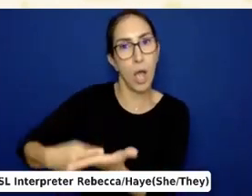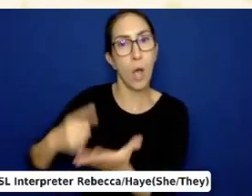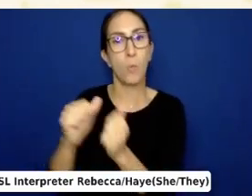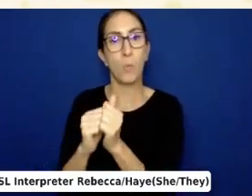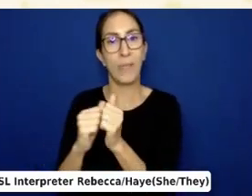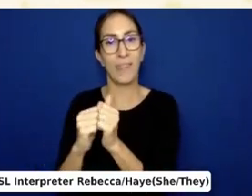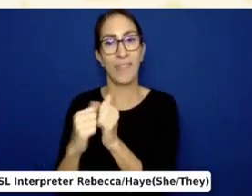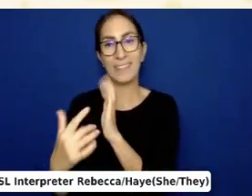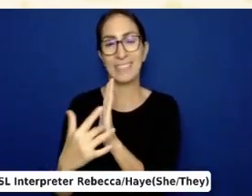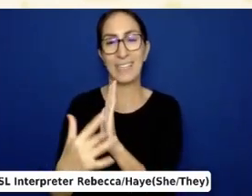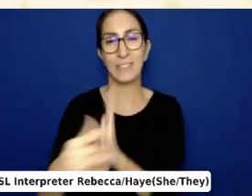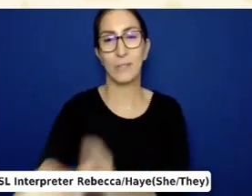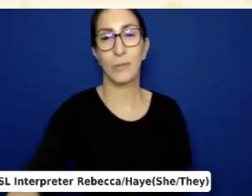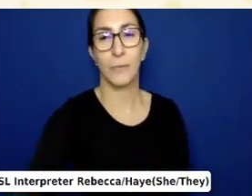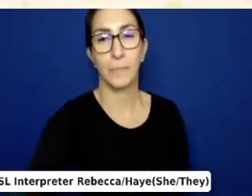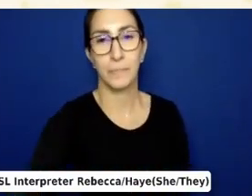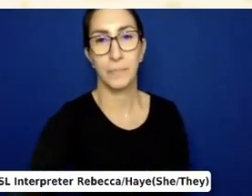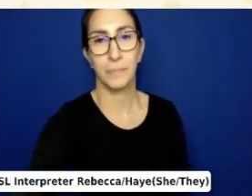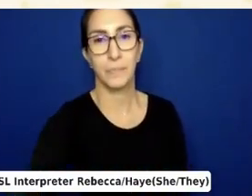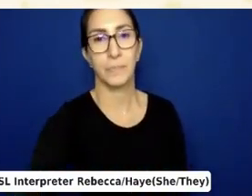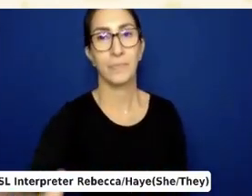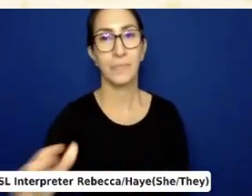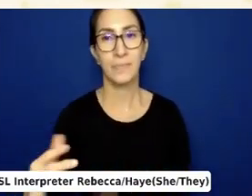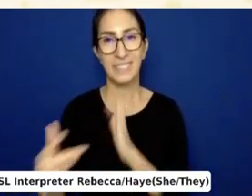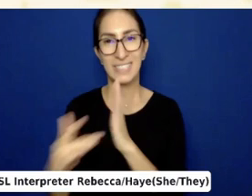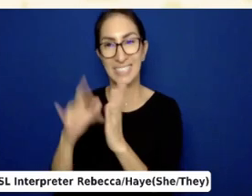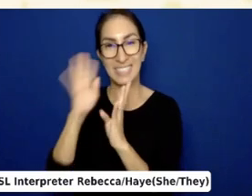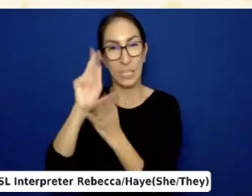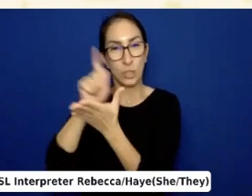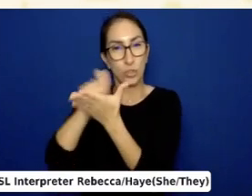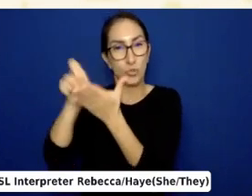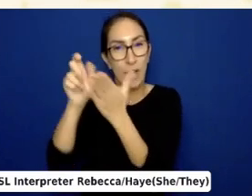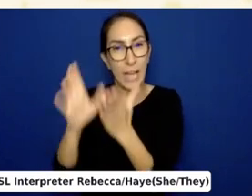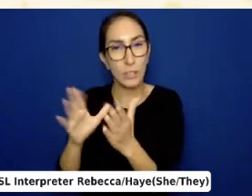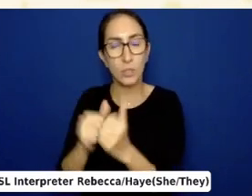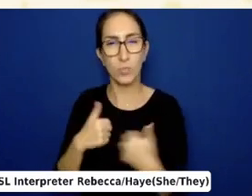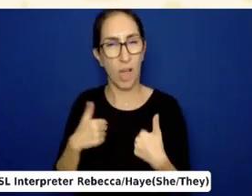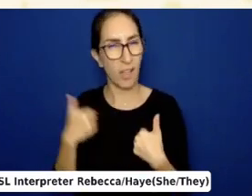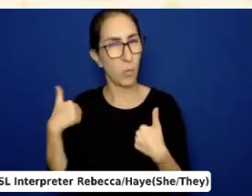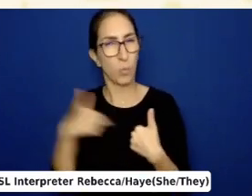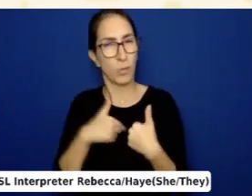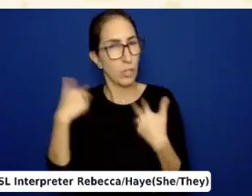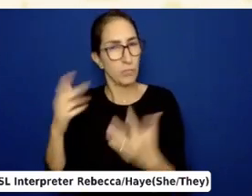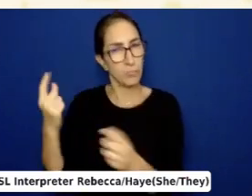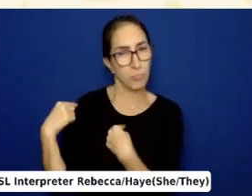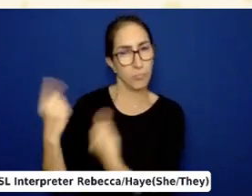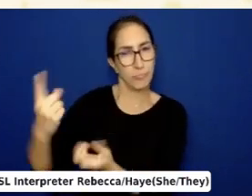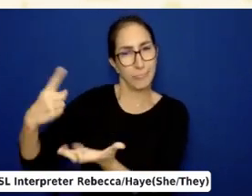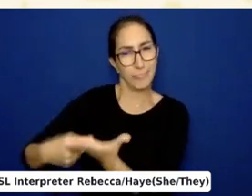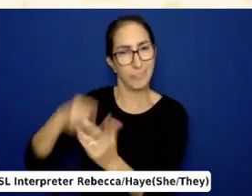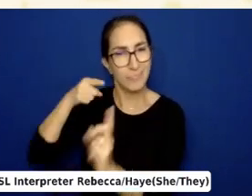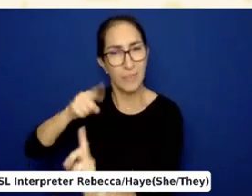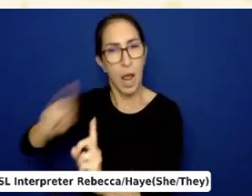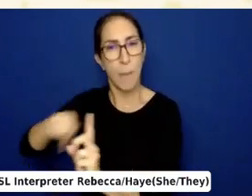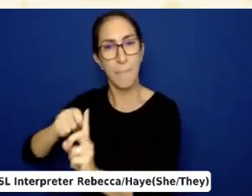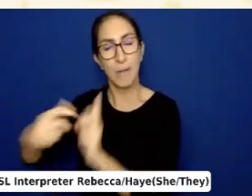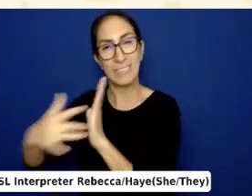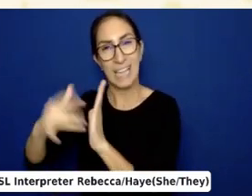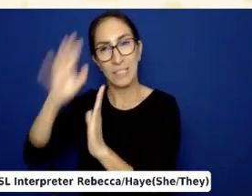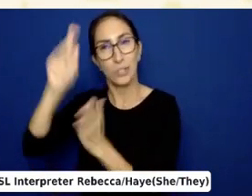I'm probably using technical writers while we are talking